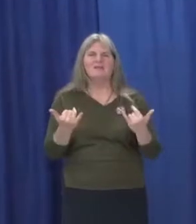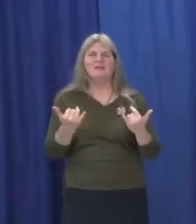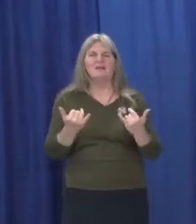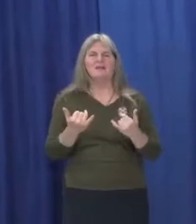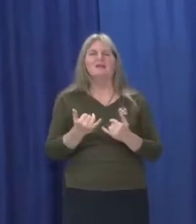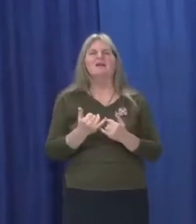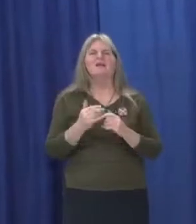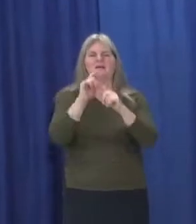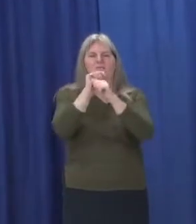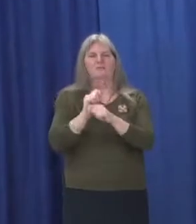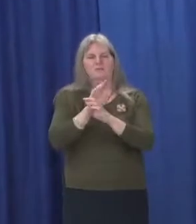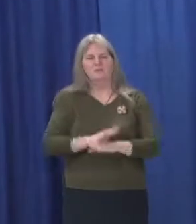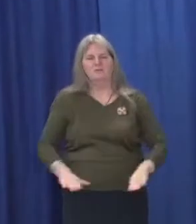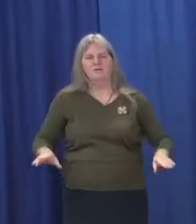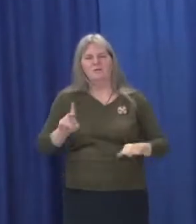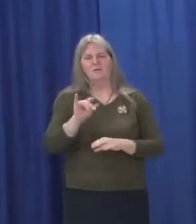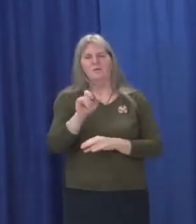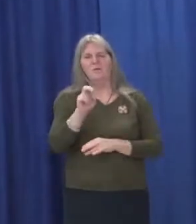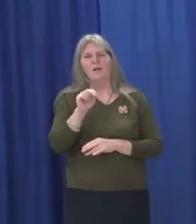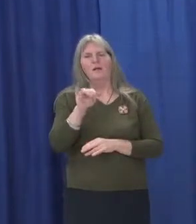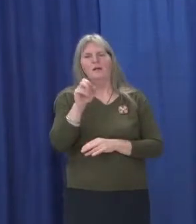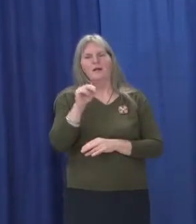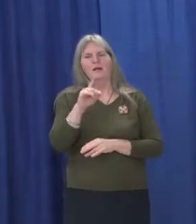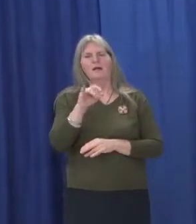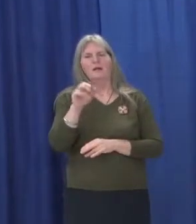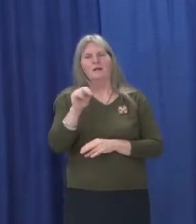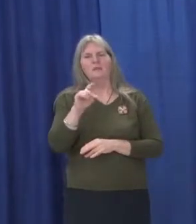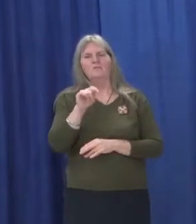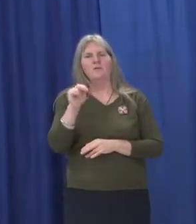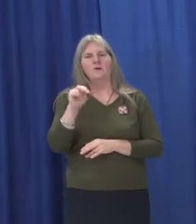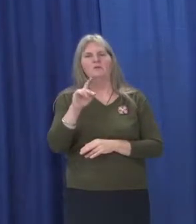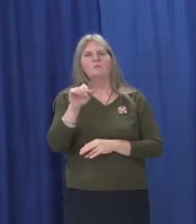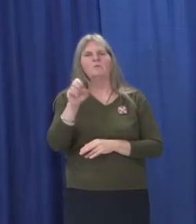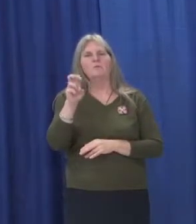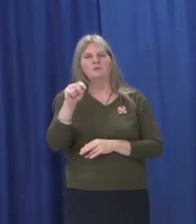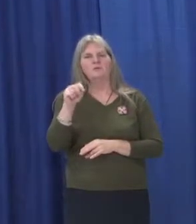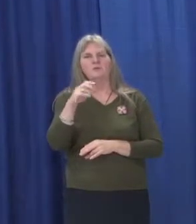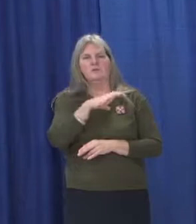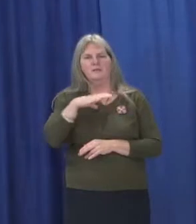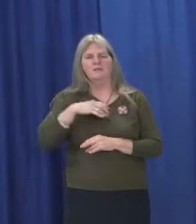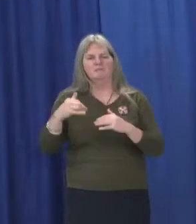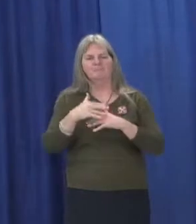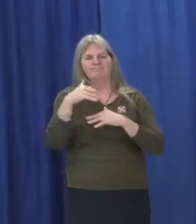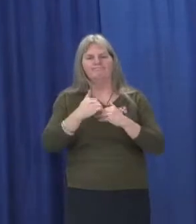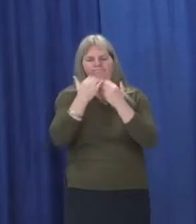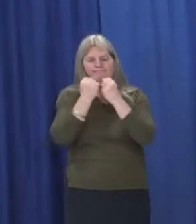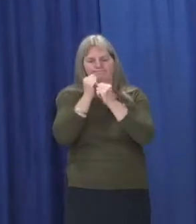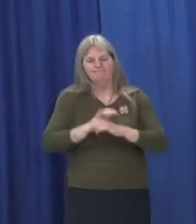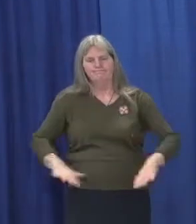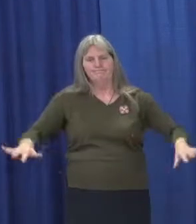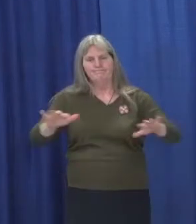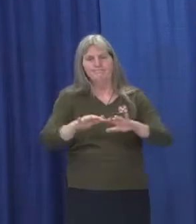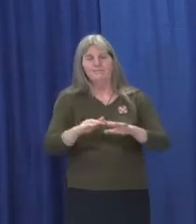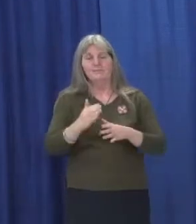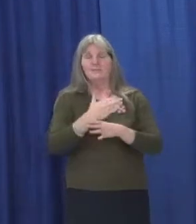traditional territory of the Kwanlin Dün first nation and Taa'an Kwächän Council. And to share this beautiful